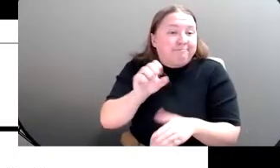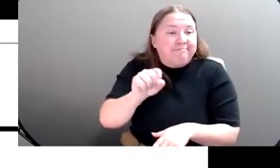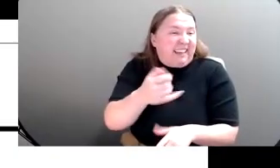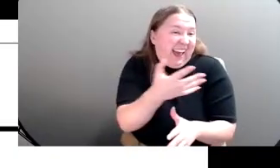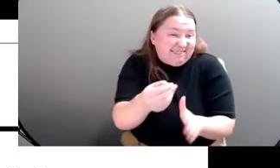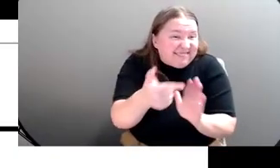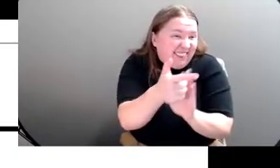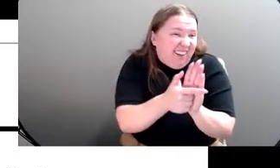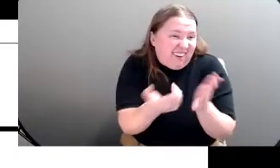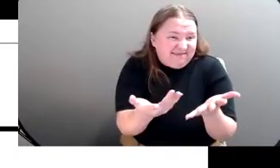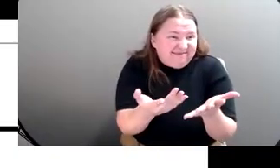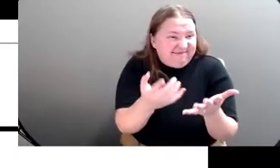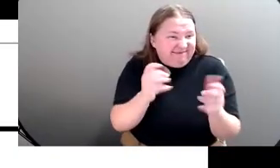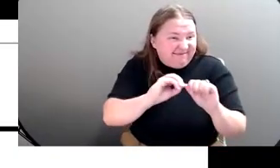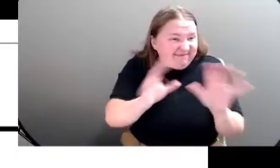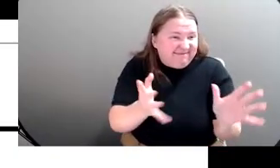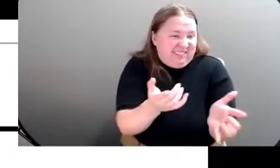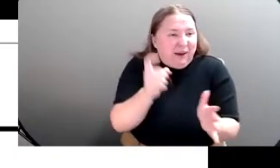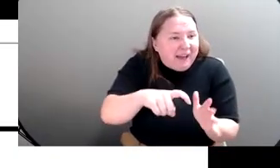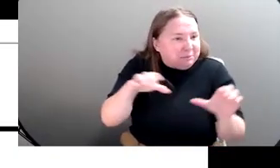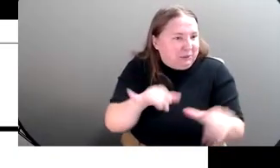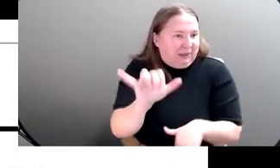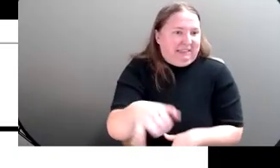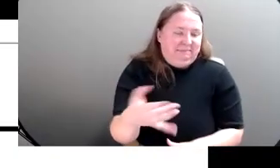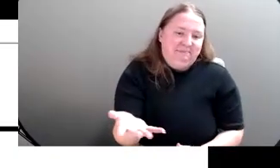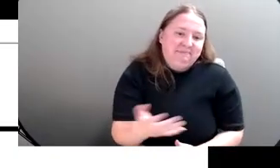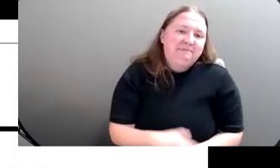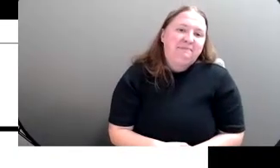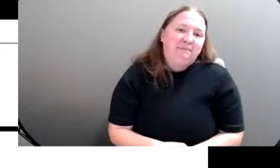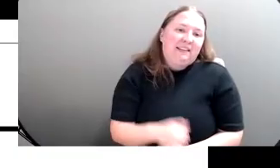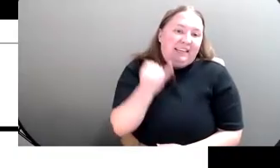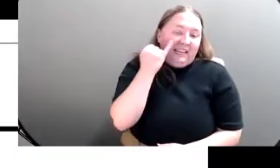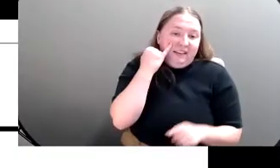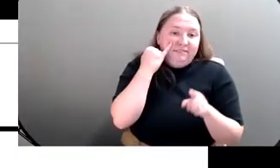We need to be doing this, and so if you can focus